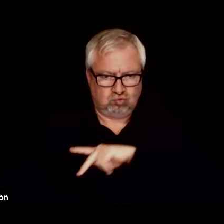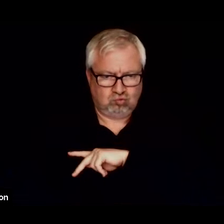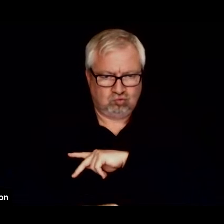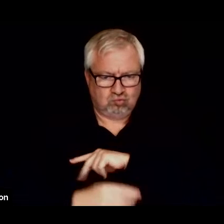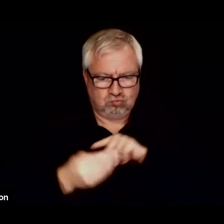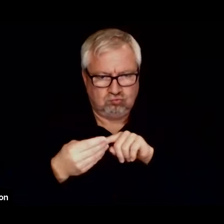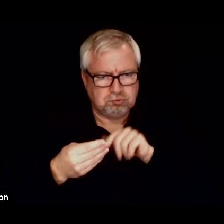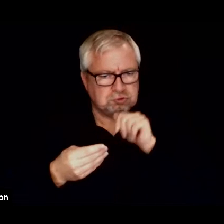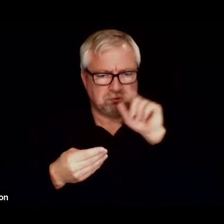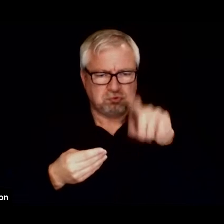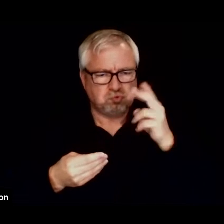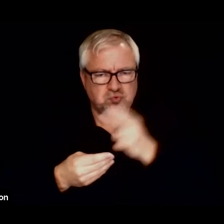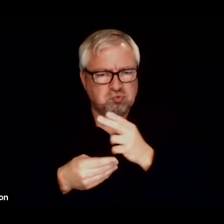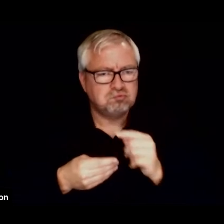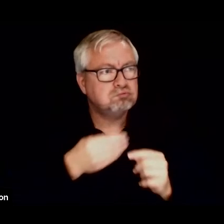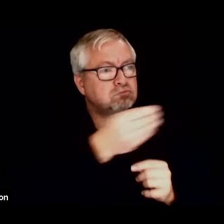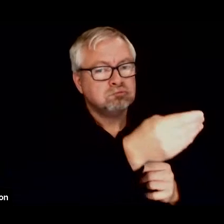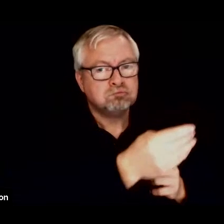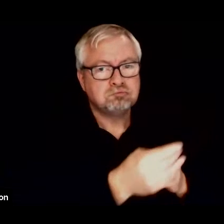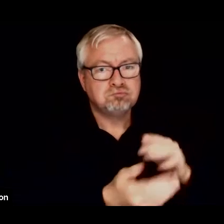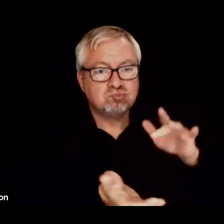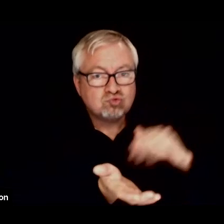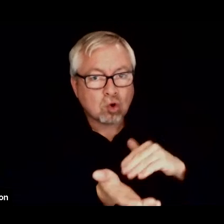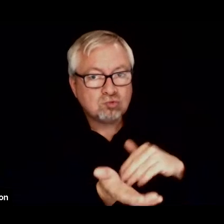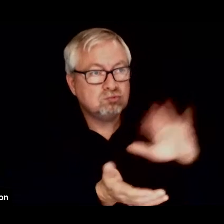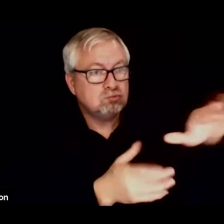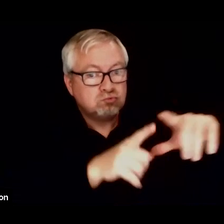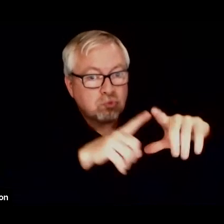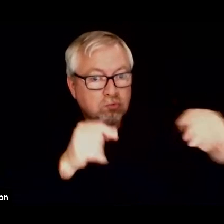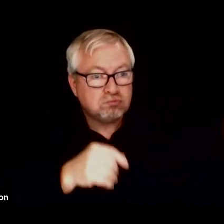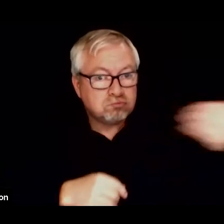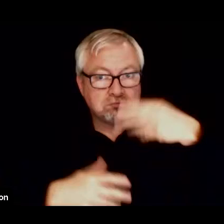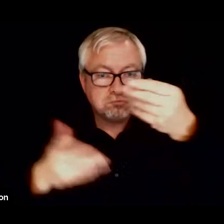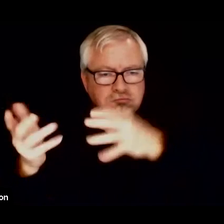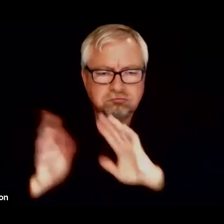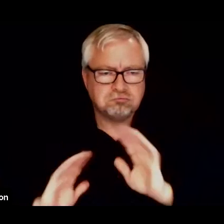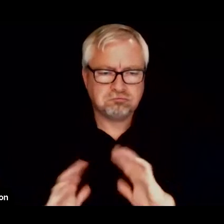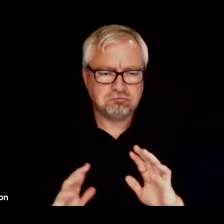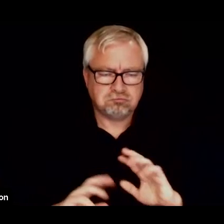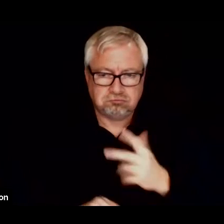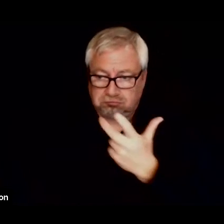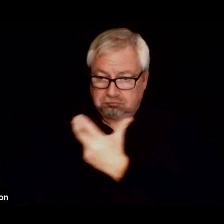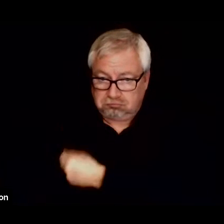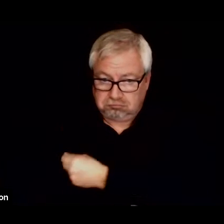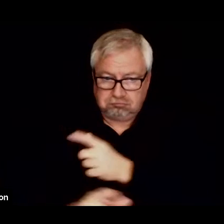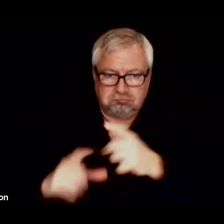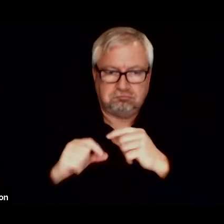thank you next question comes from the line of brian bass from minnesota public radio the line